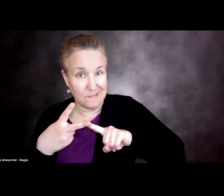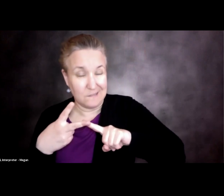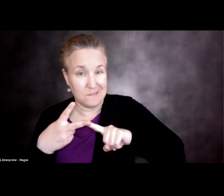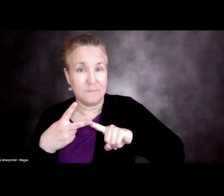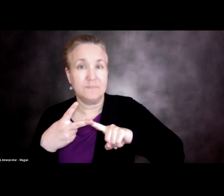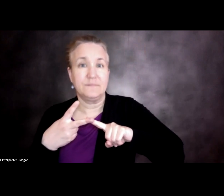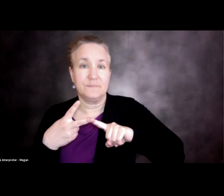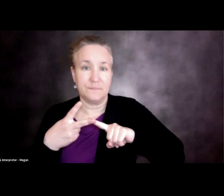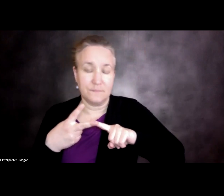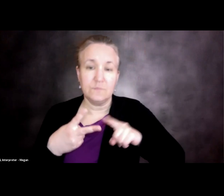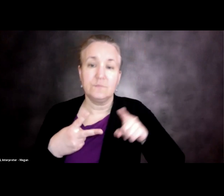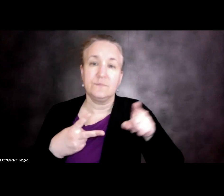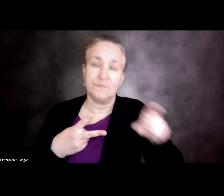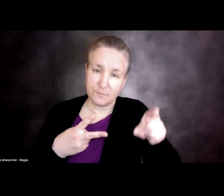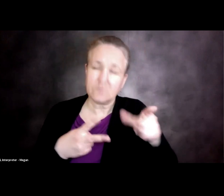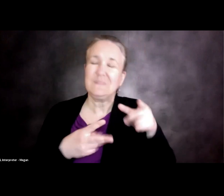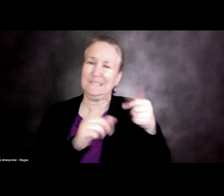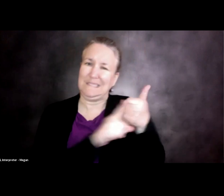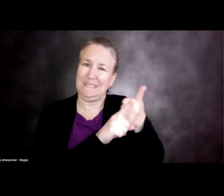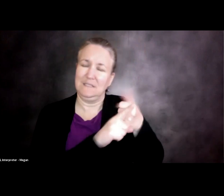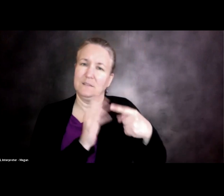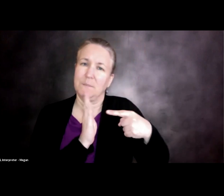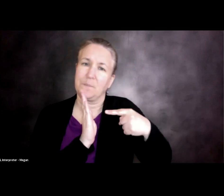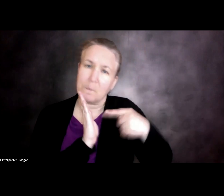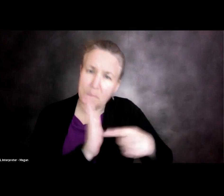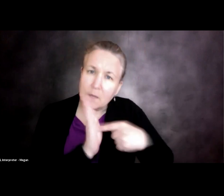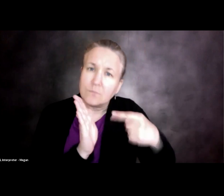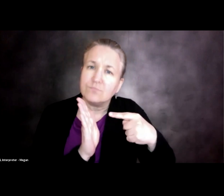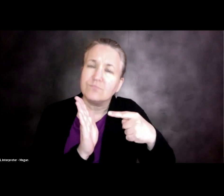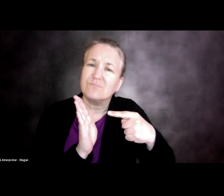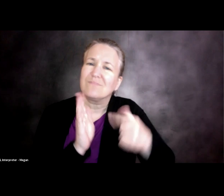with because he's representative of the vast majority of youth